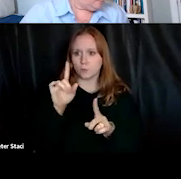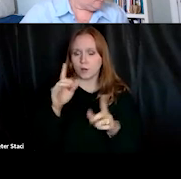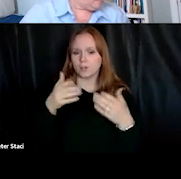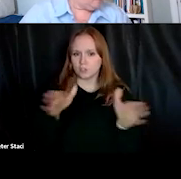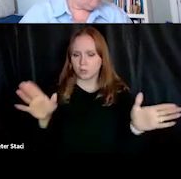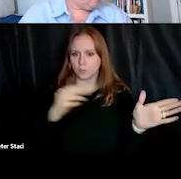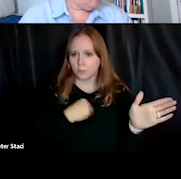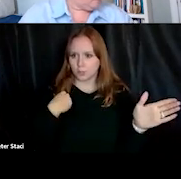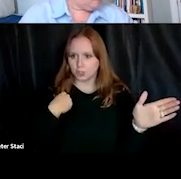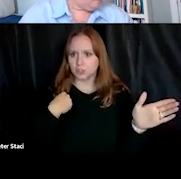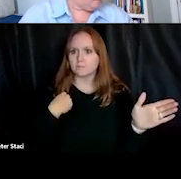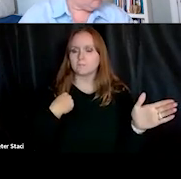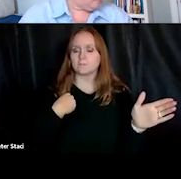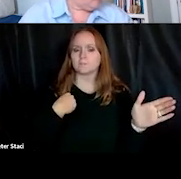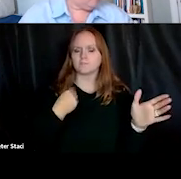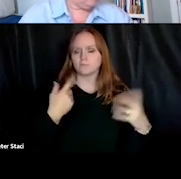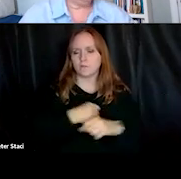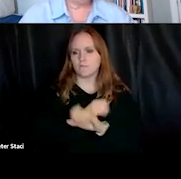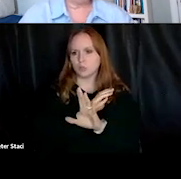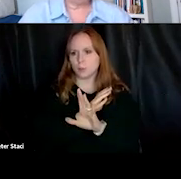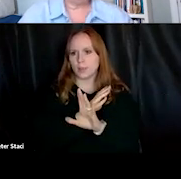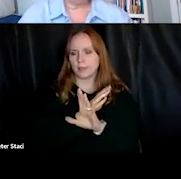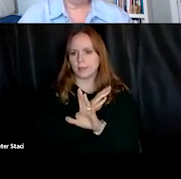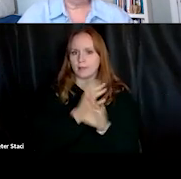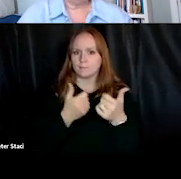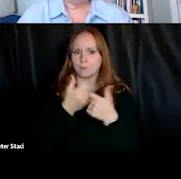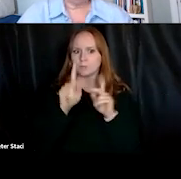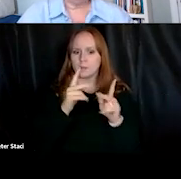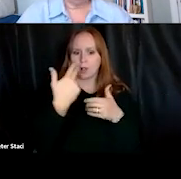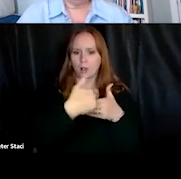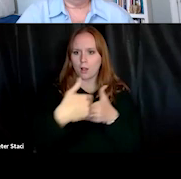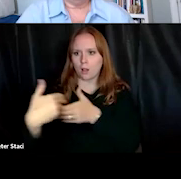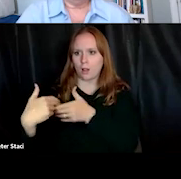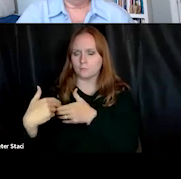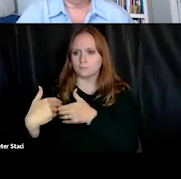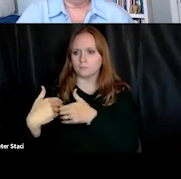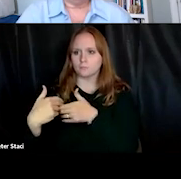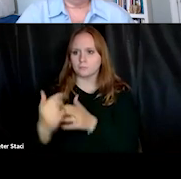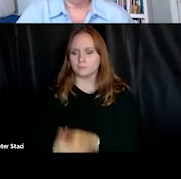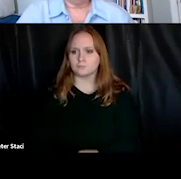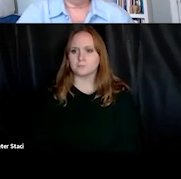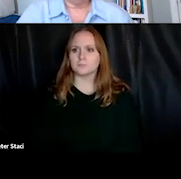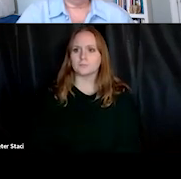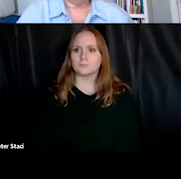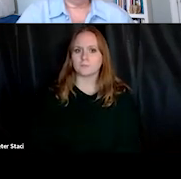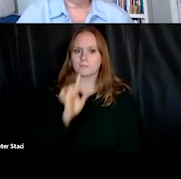We do this virtually so that we can get the most folks in the room at any given time. This is really a place where folks can come